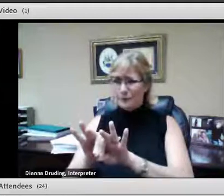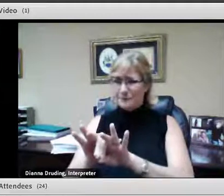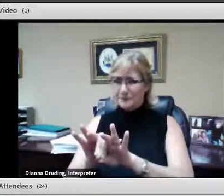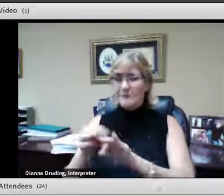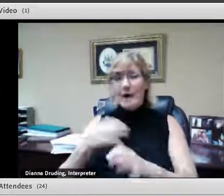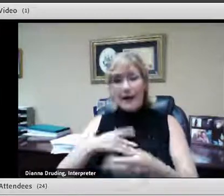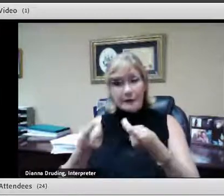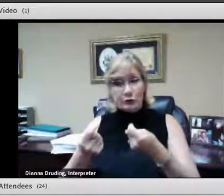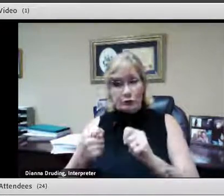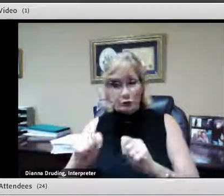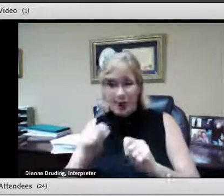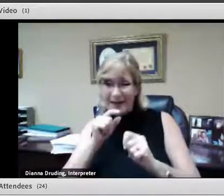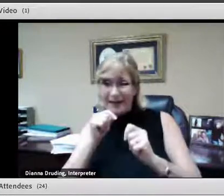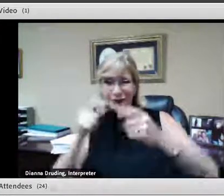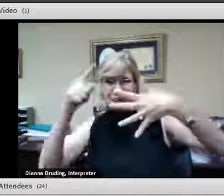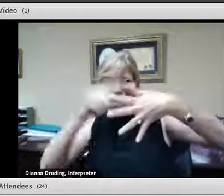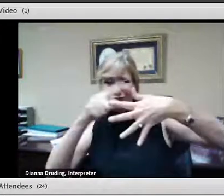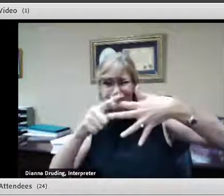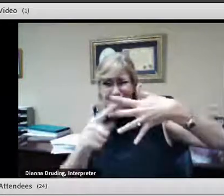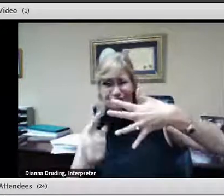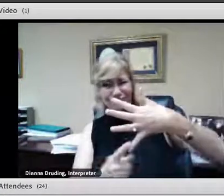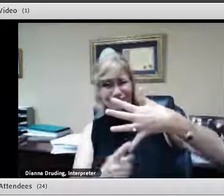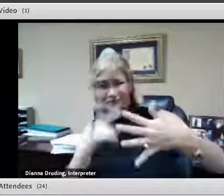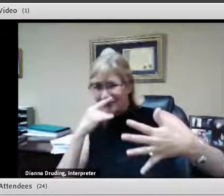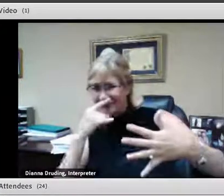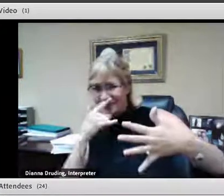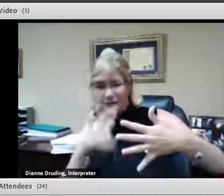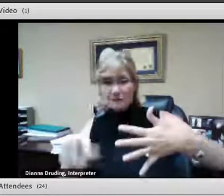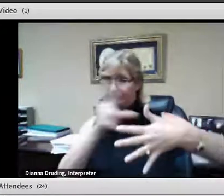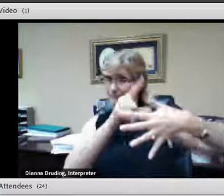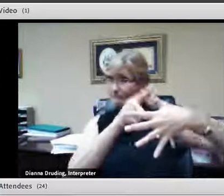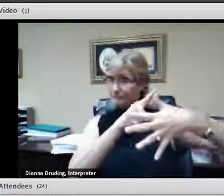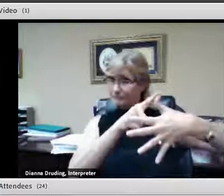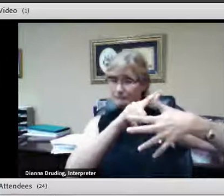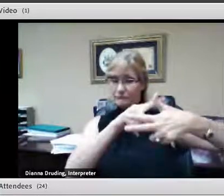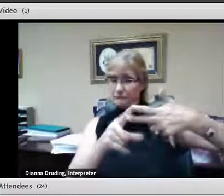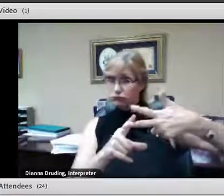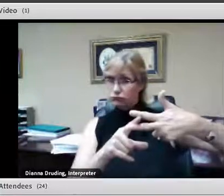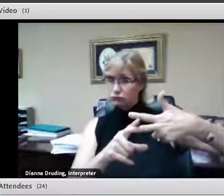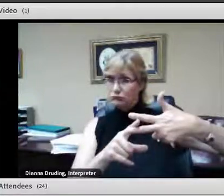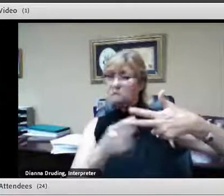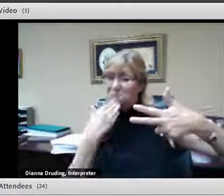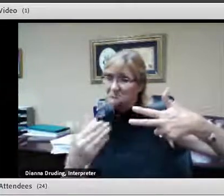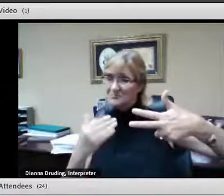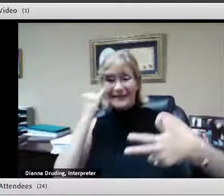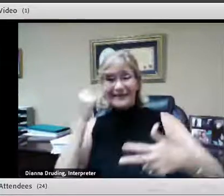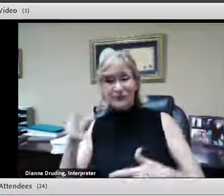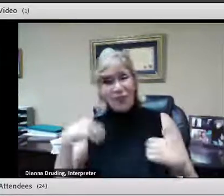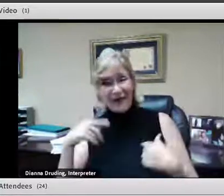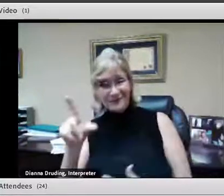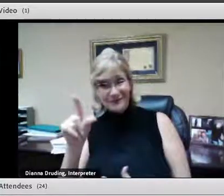I try not to rank the kids. I only show either the top place or the top three places. If you've got, you know, 20 kids, it's not important